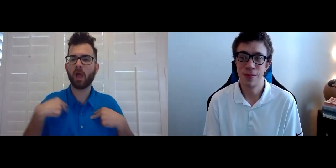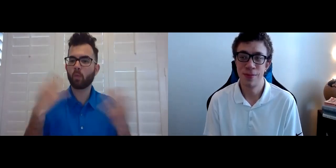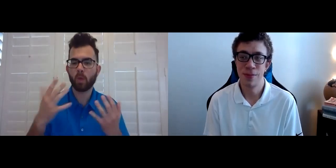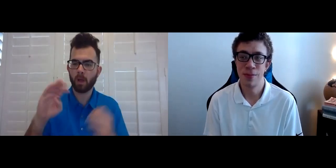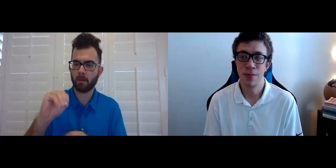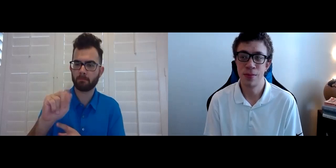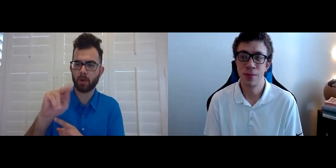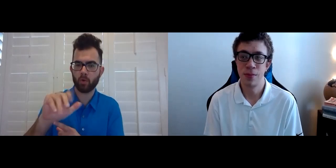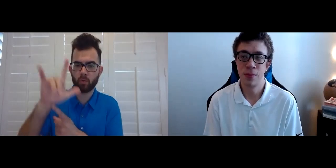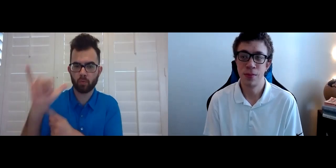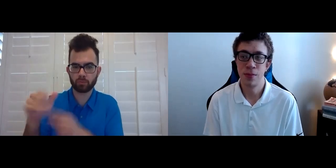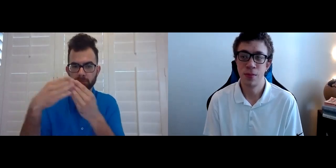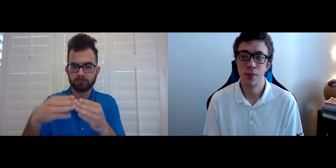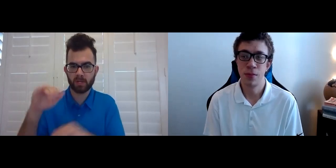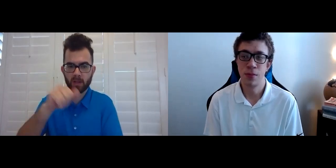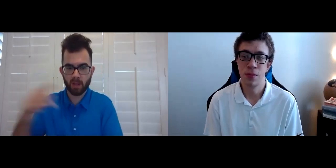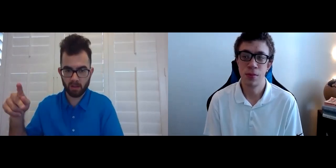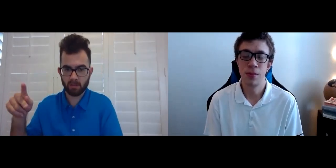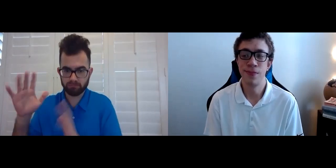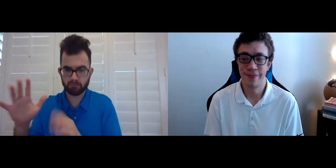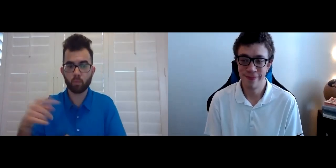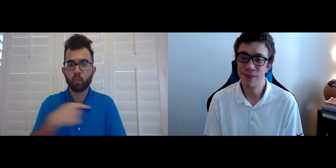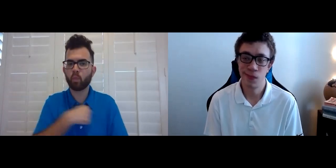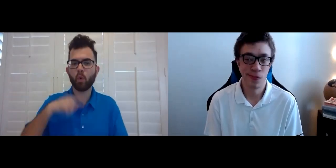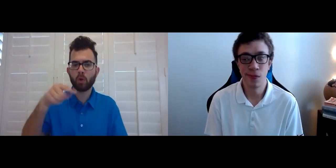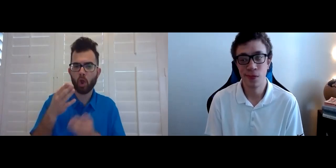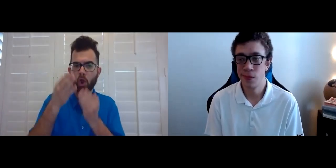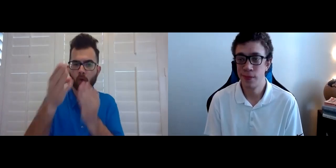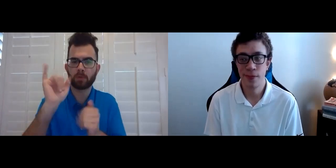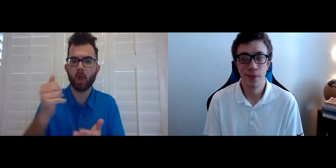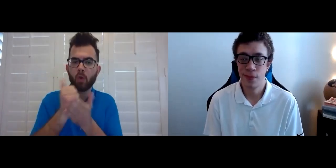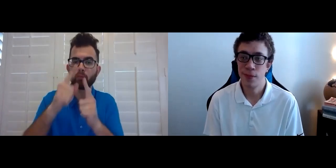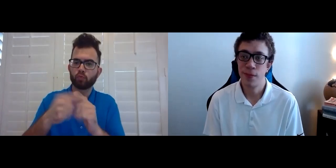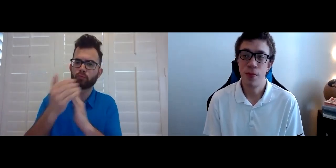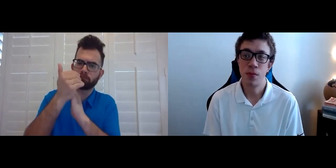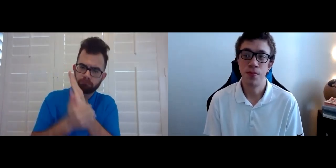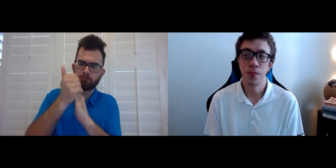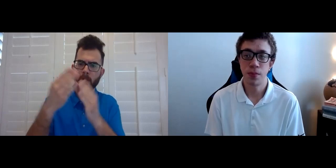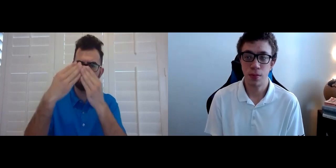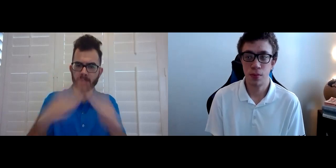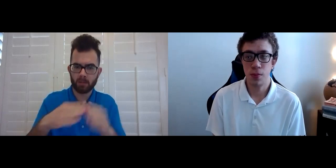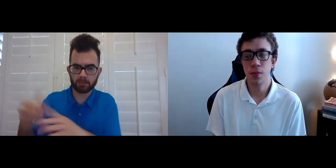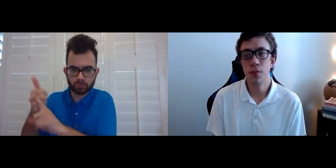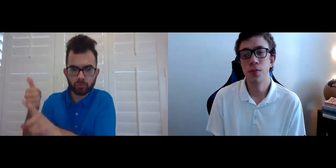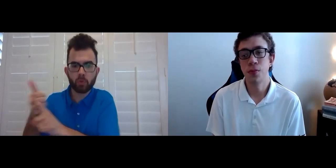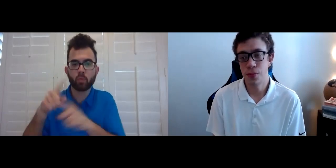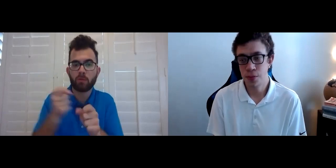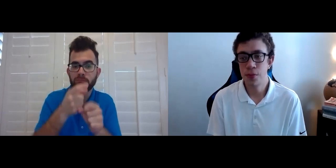Someone has to have this idea of this bill splitting already. Not too fast.